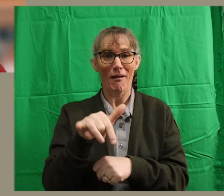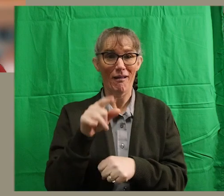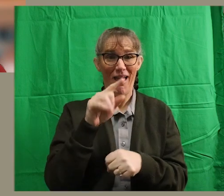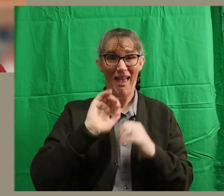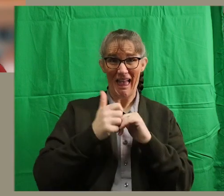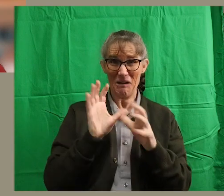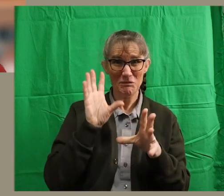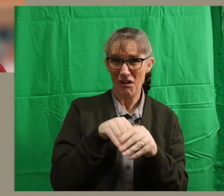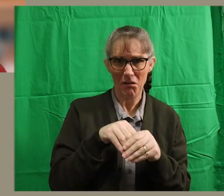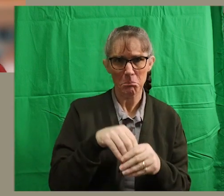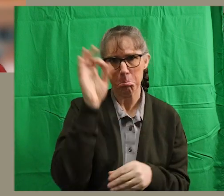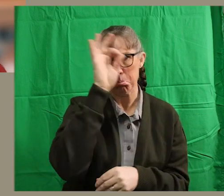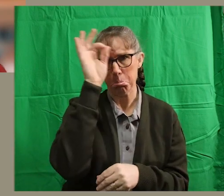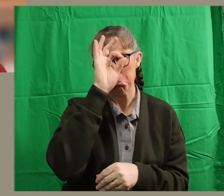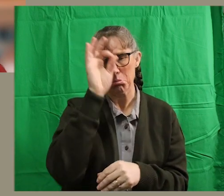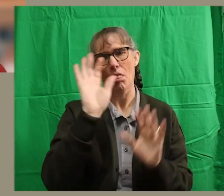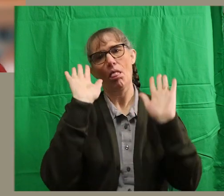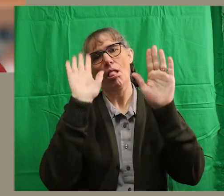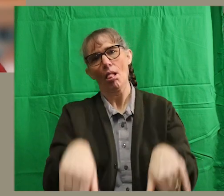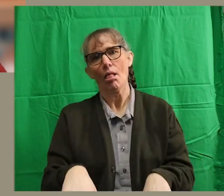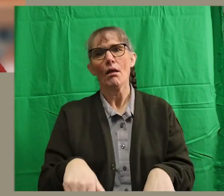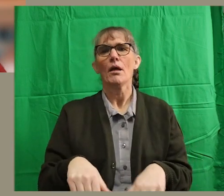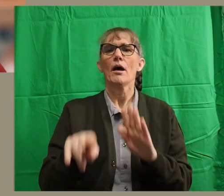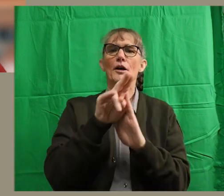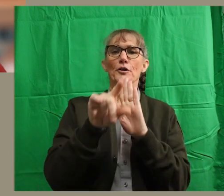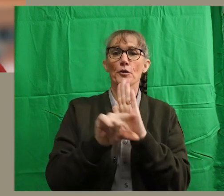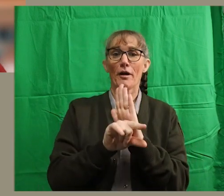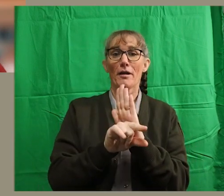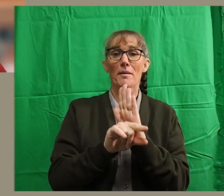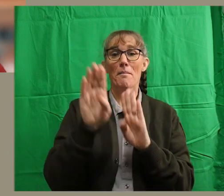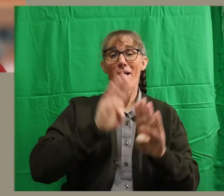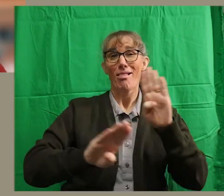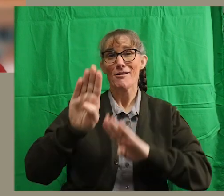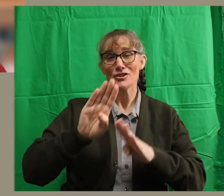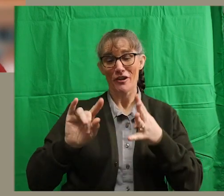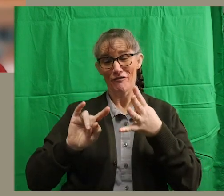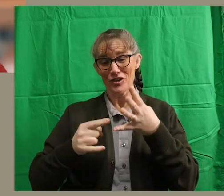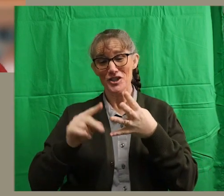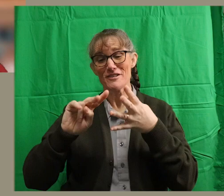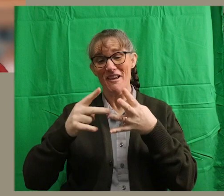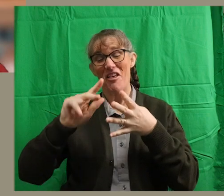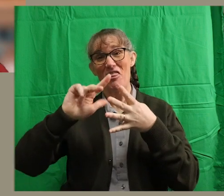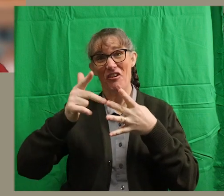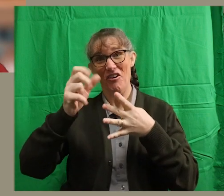I did my Undergrad in Biology and it wasn't until my third year of Undergrad that I noticed